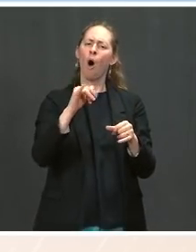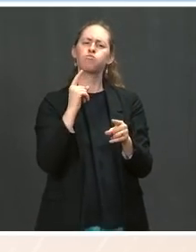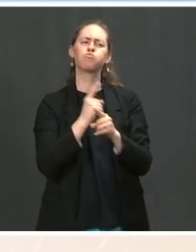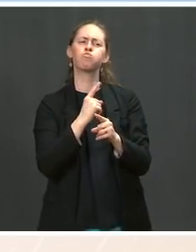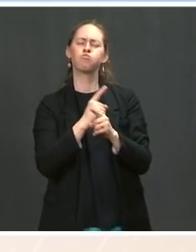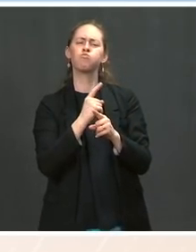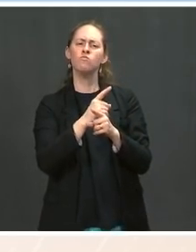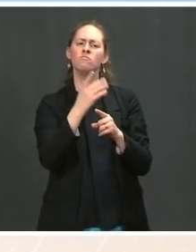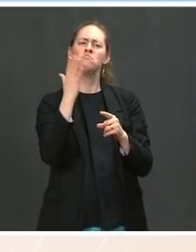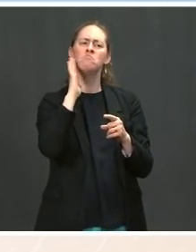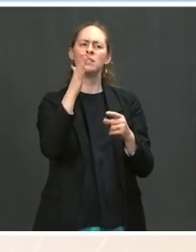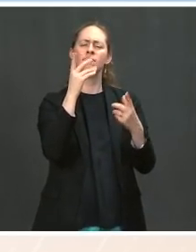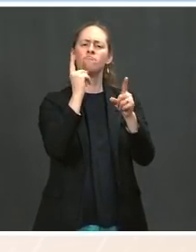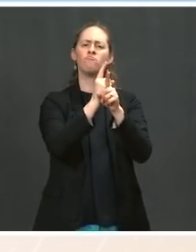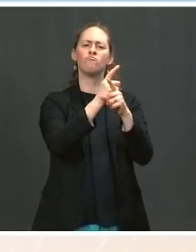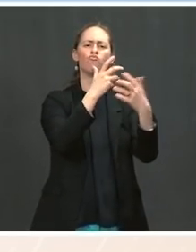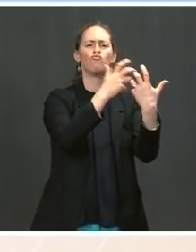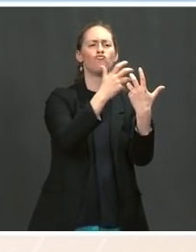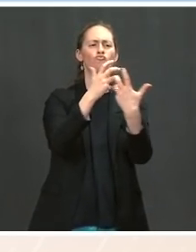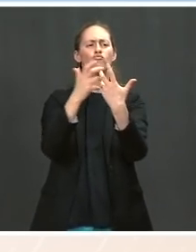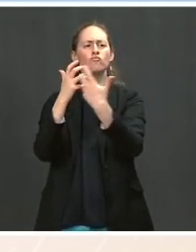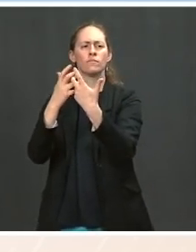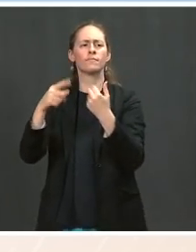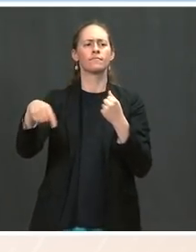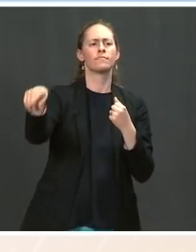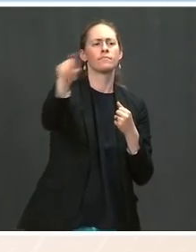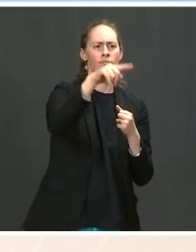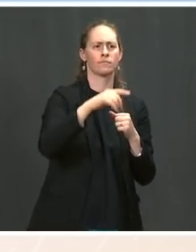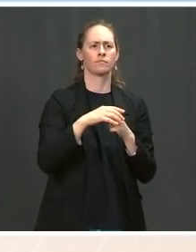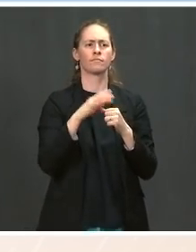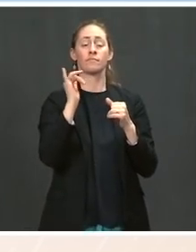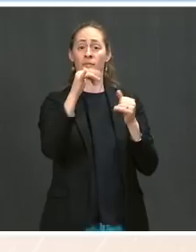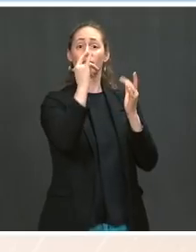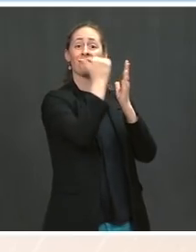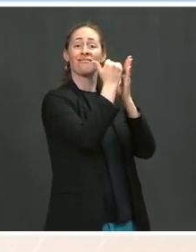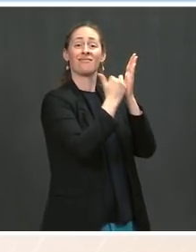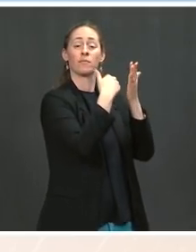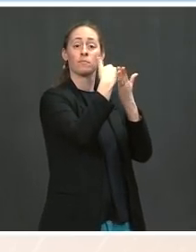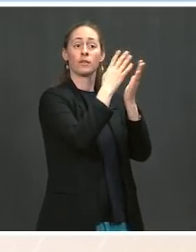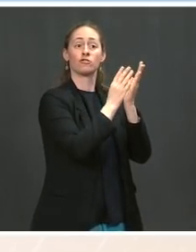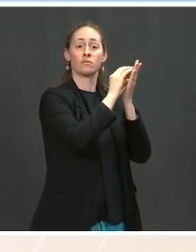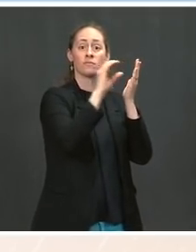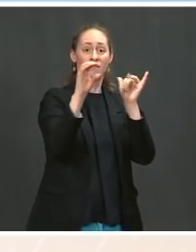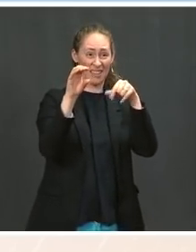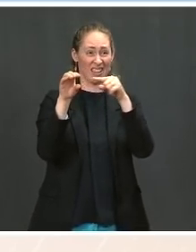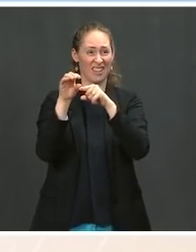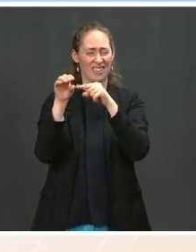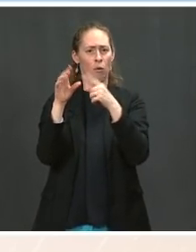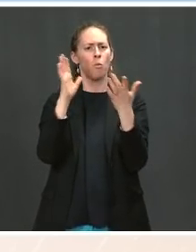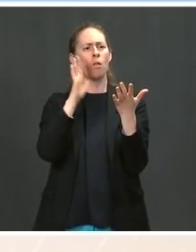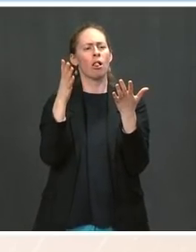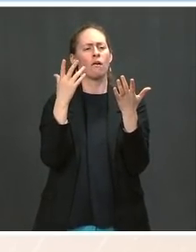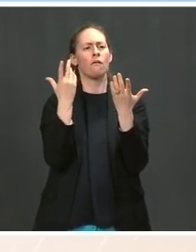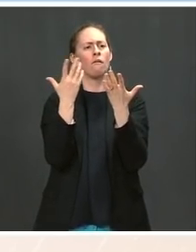And the discretionary guidance does exactly that; it provides funds with specific requirements, like ensuring law enforcement agencies